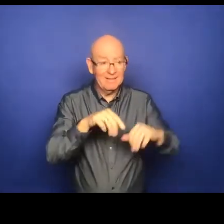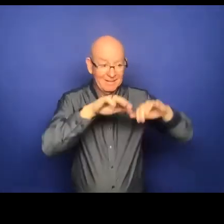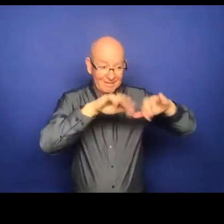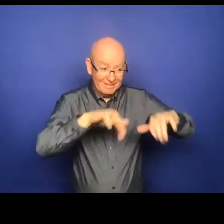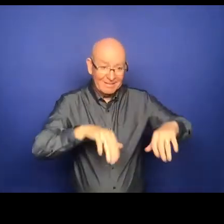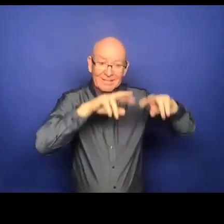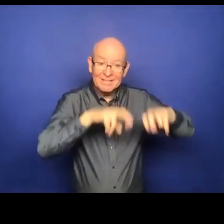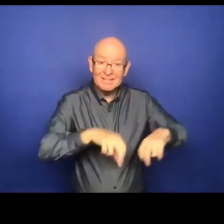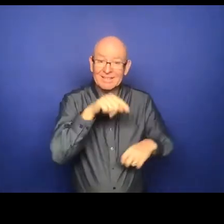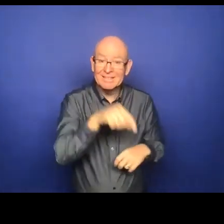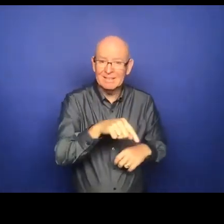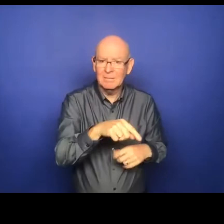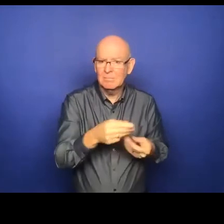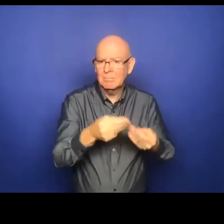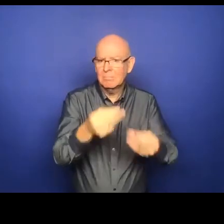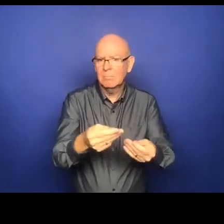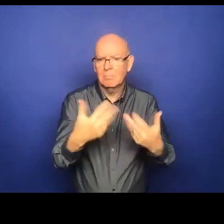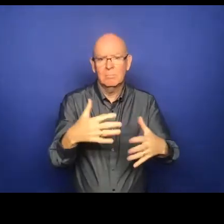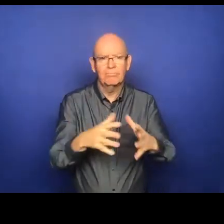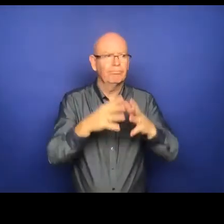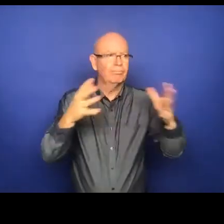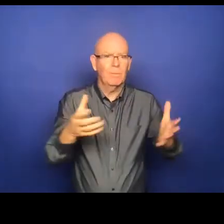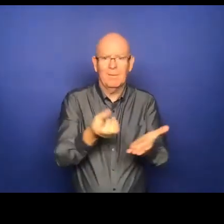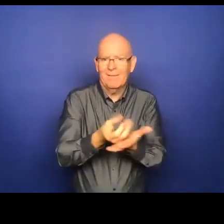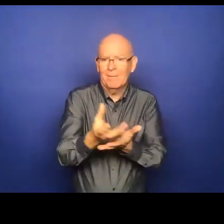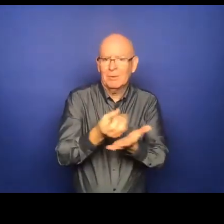standard SDGs, employment, education, poverty, et cetera